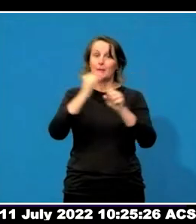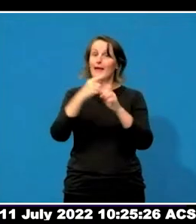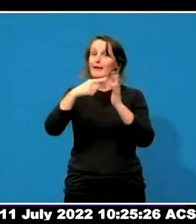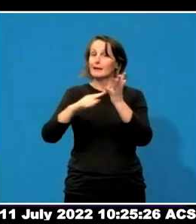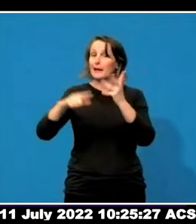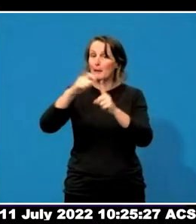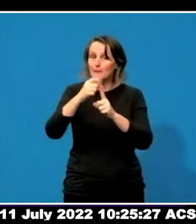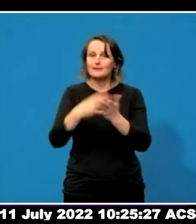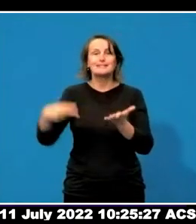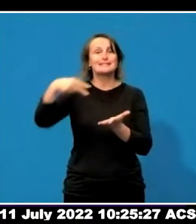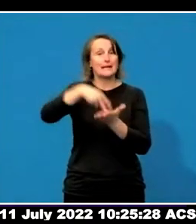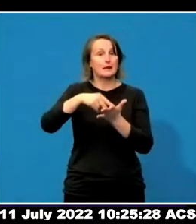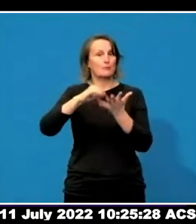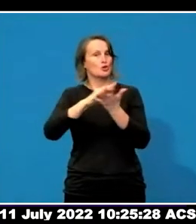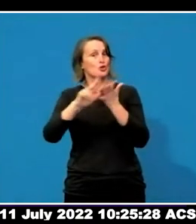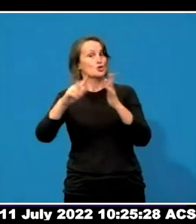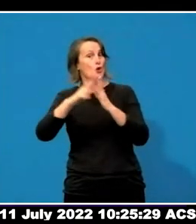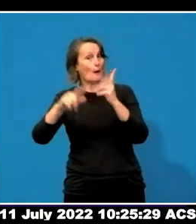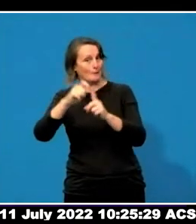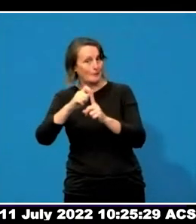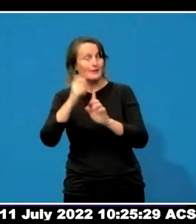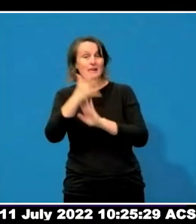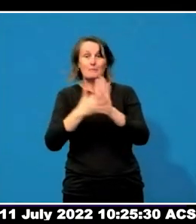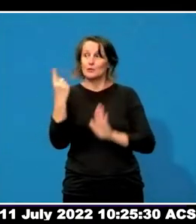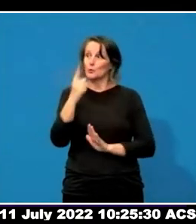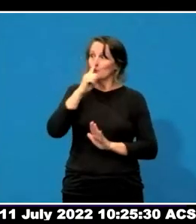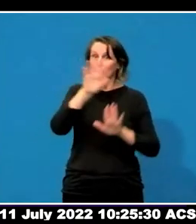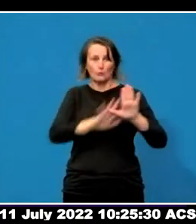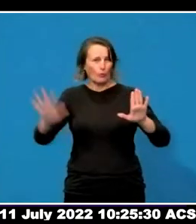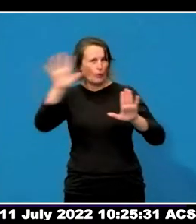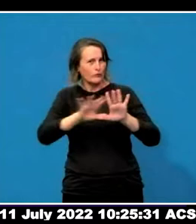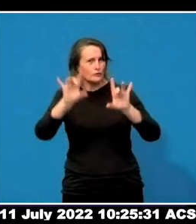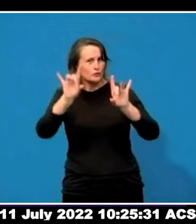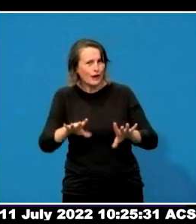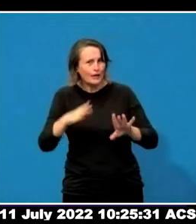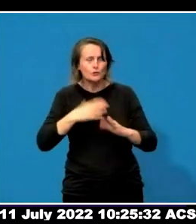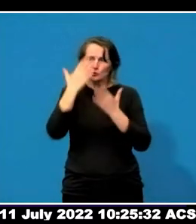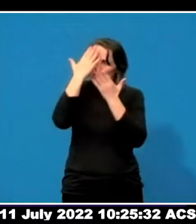During NAIDOC week calls were made to people around Australia to listen respectfully to